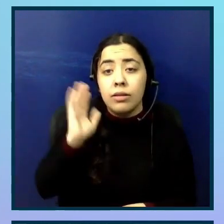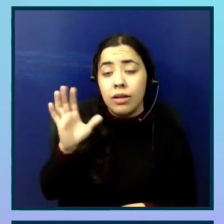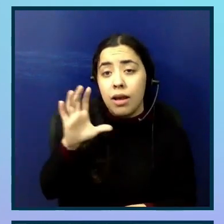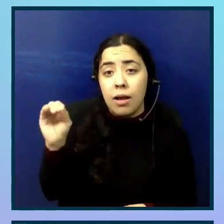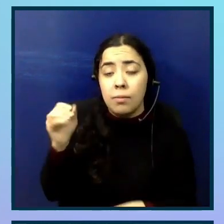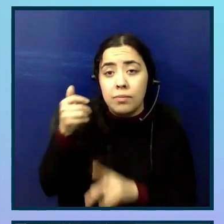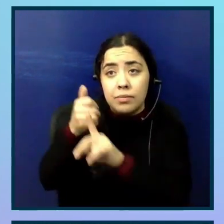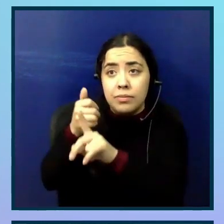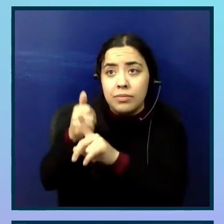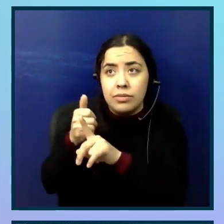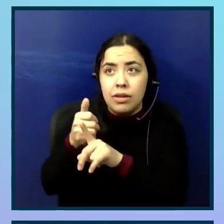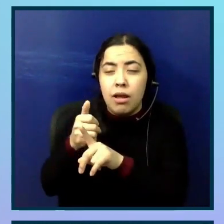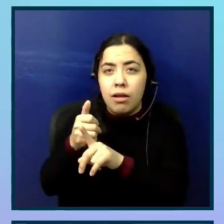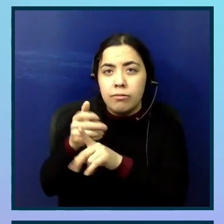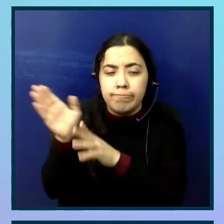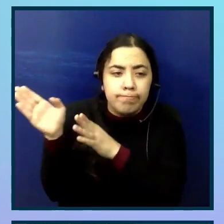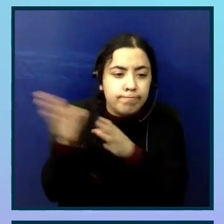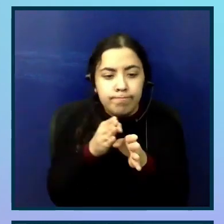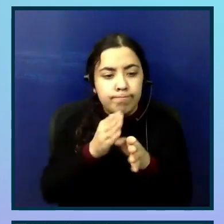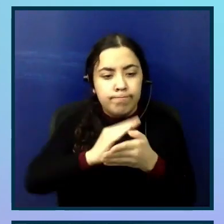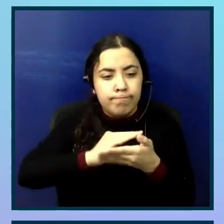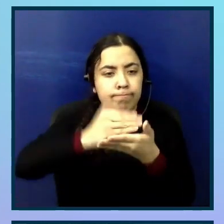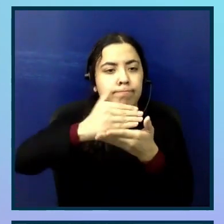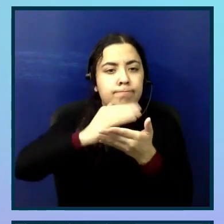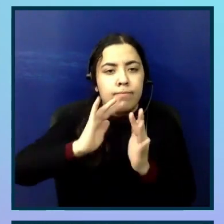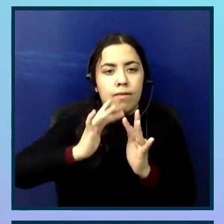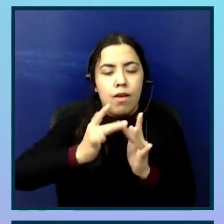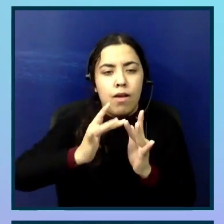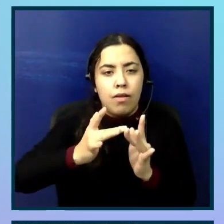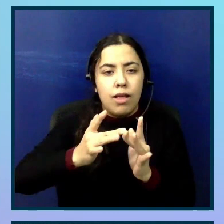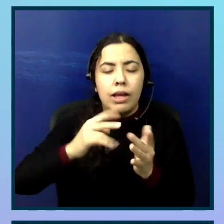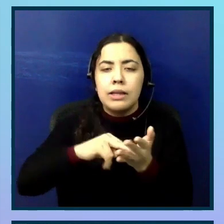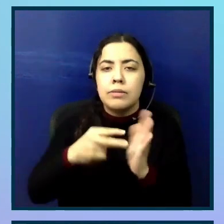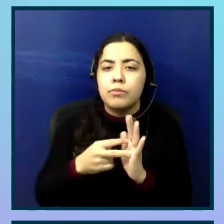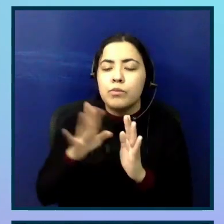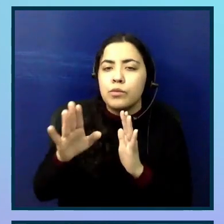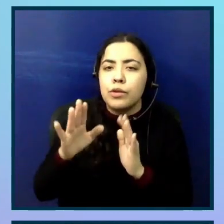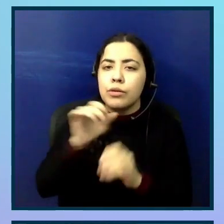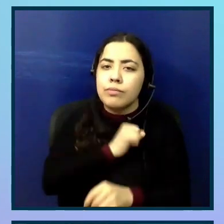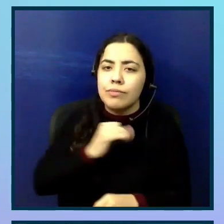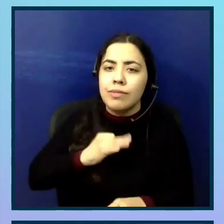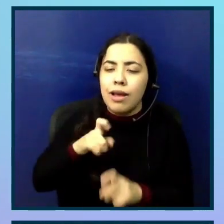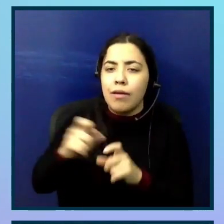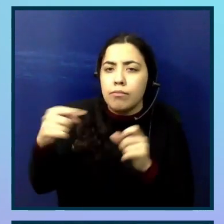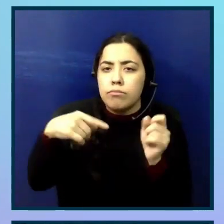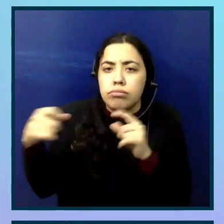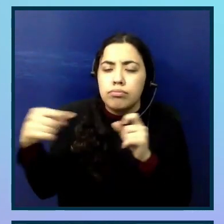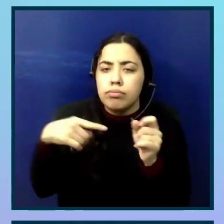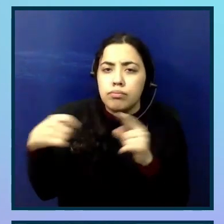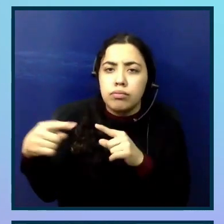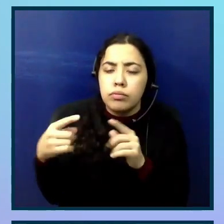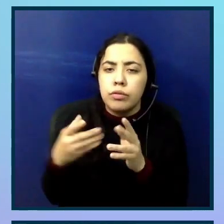they needed an efficient way for their employees to communicate virtually, often across different time zones.